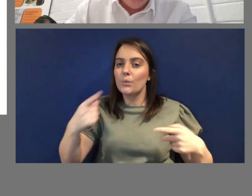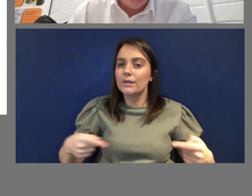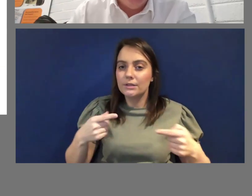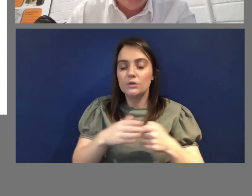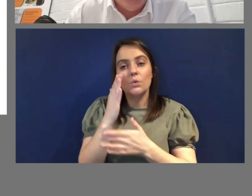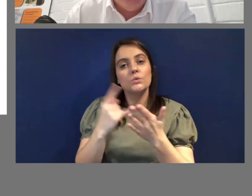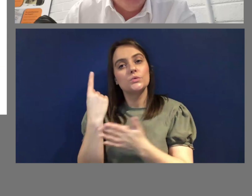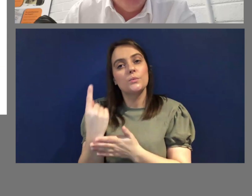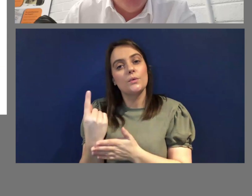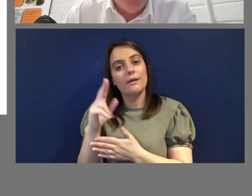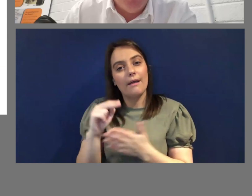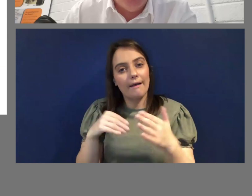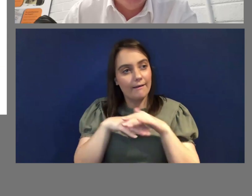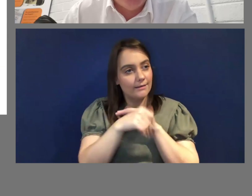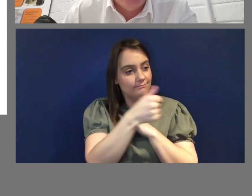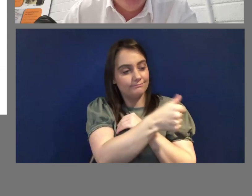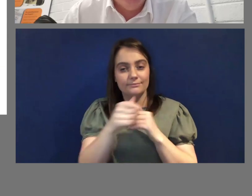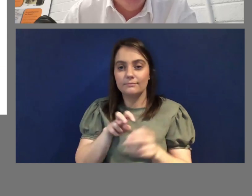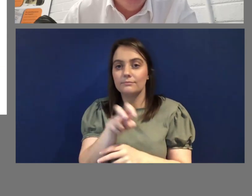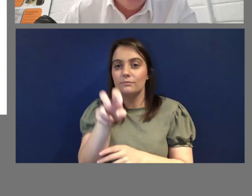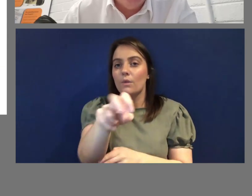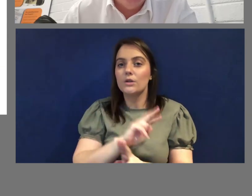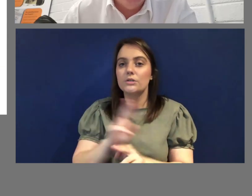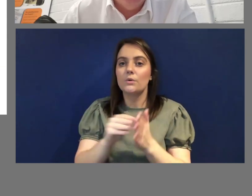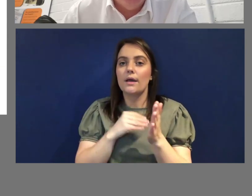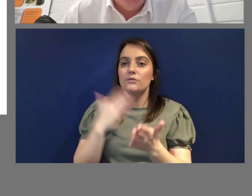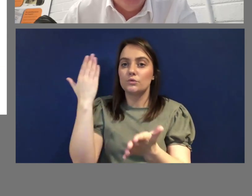move on and get into the building they don't have to stop and wait but it's also things like you